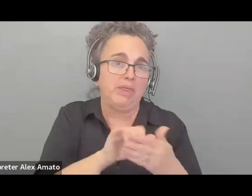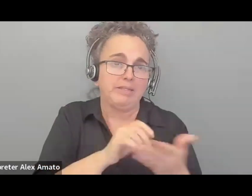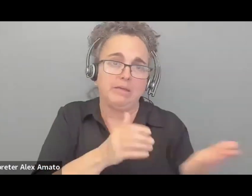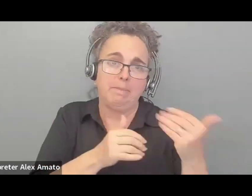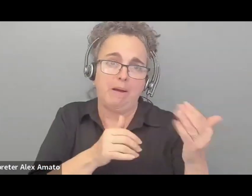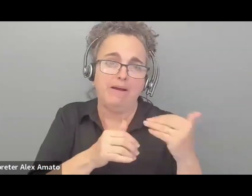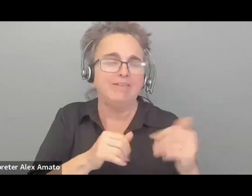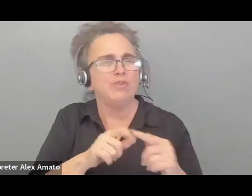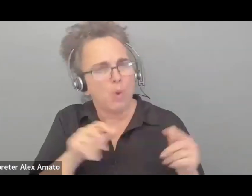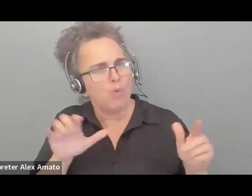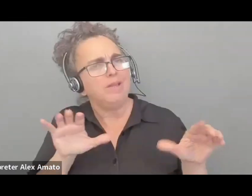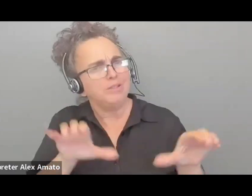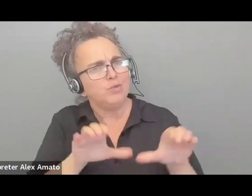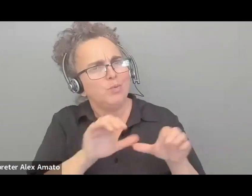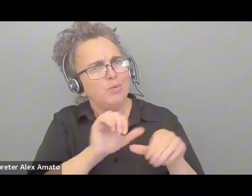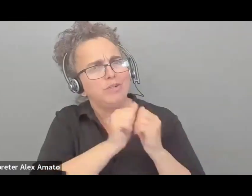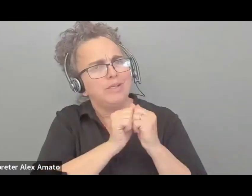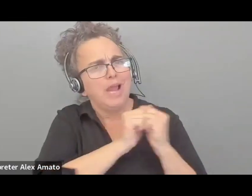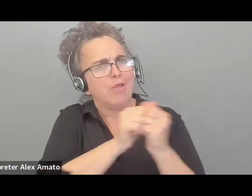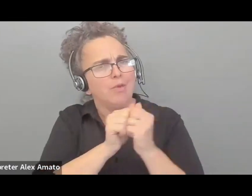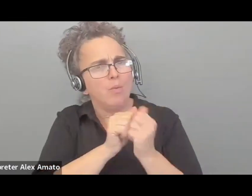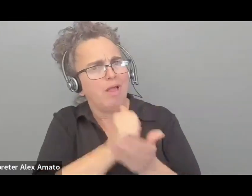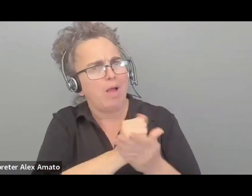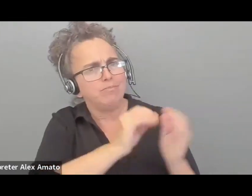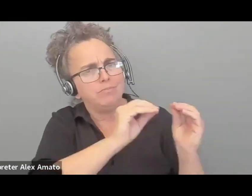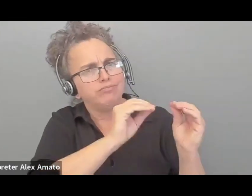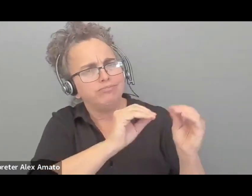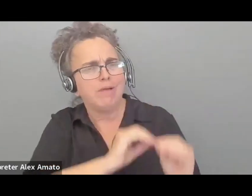and we'll help ramp you up and get you feeling good about how to do this type of work.